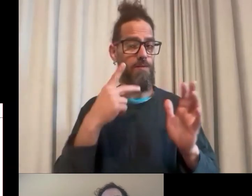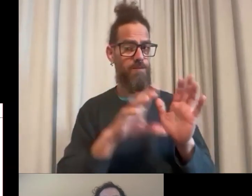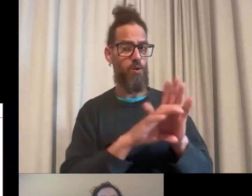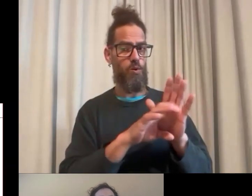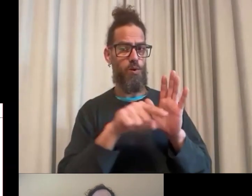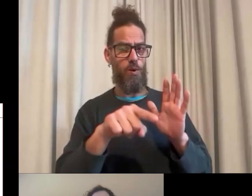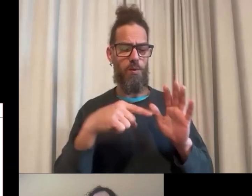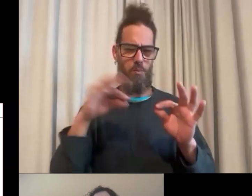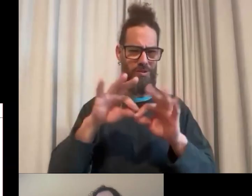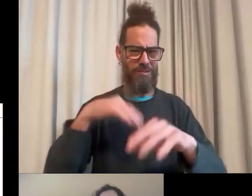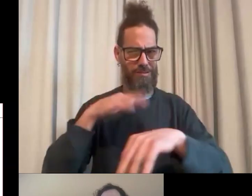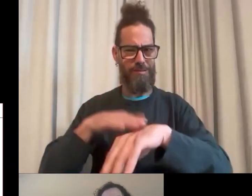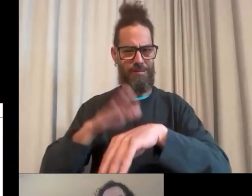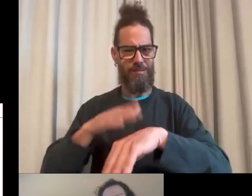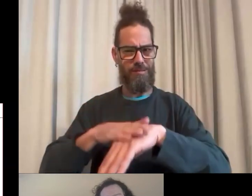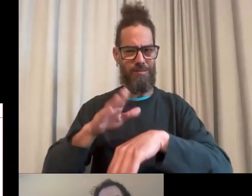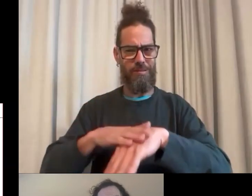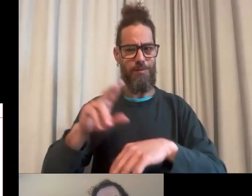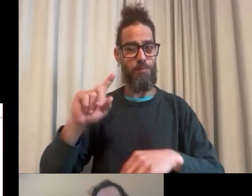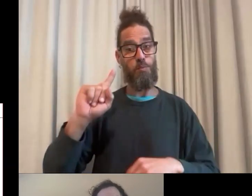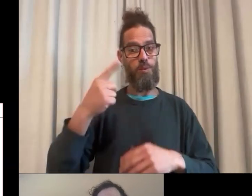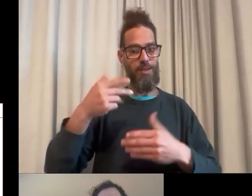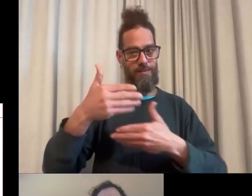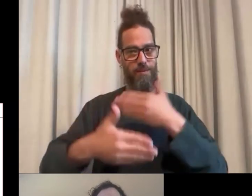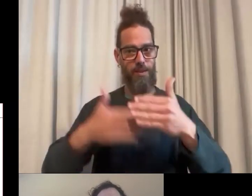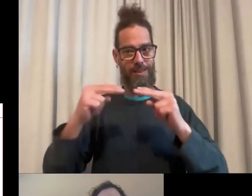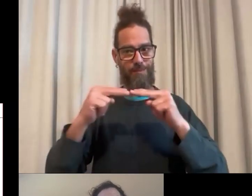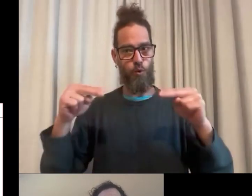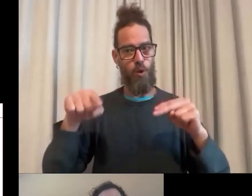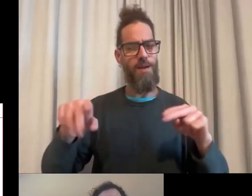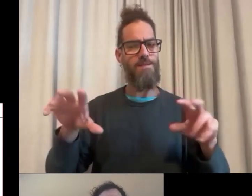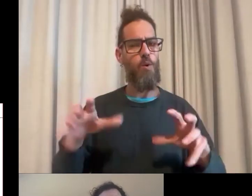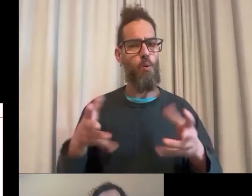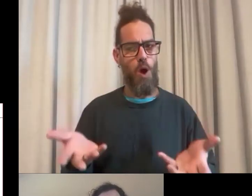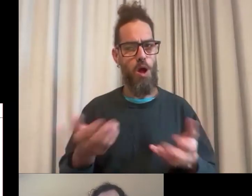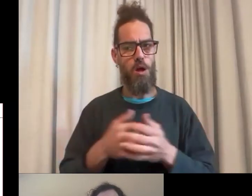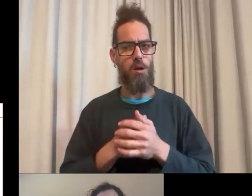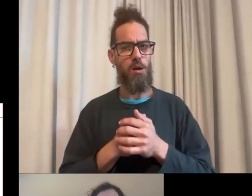that we'll be using to refer to them the most. And essentially, the Phase 1 Regulations,